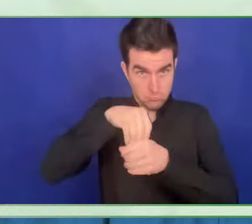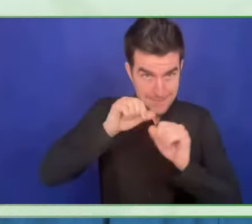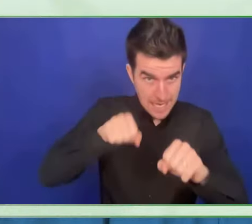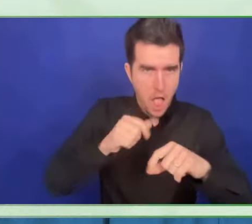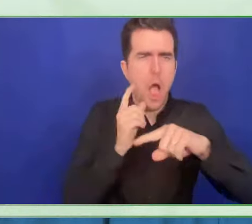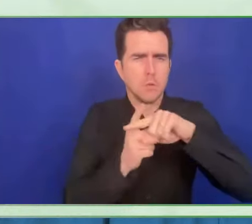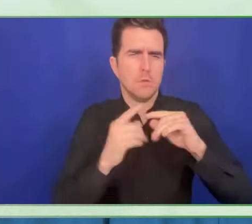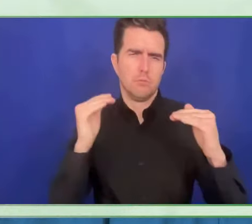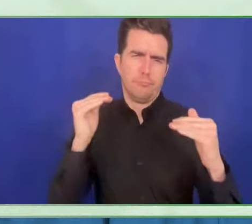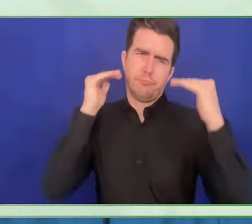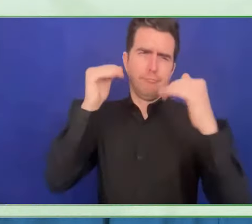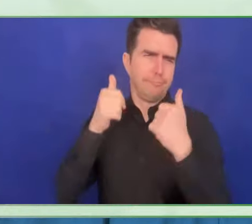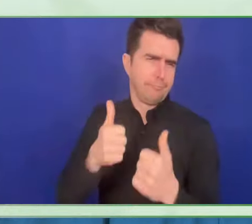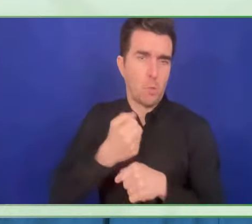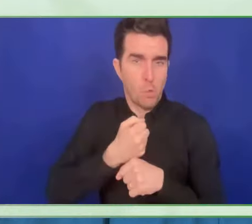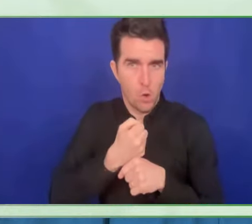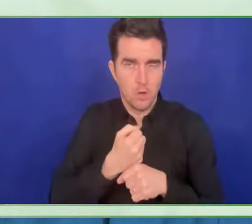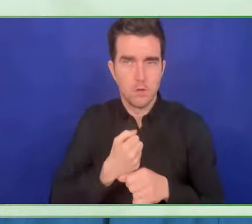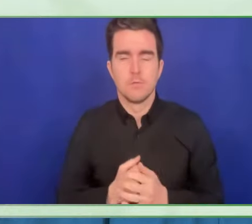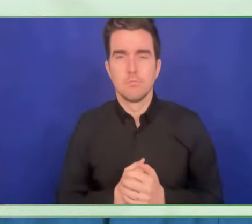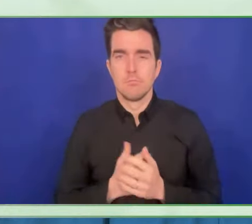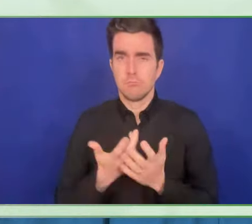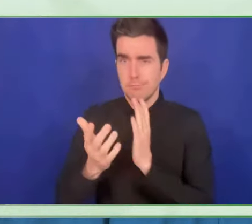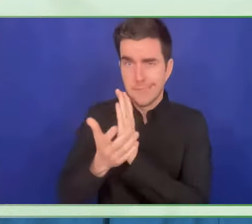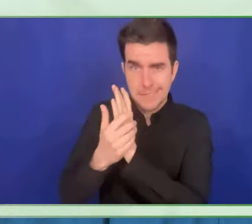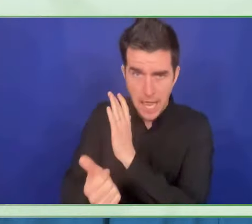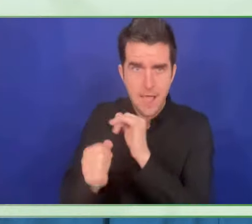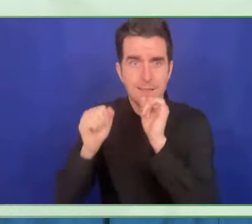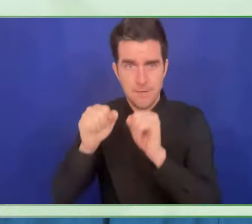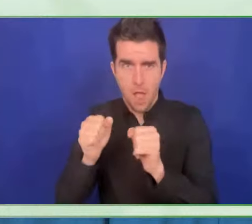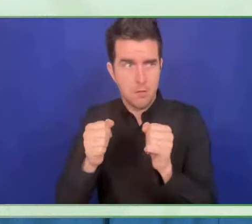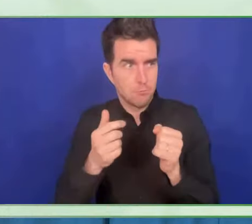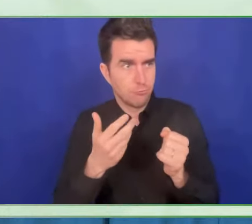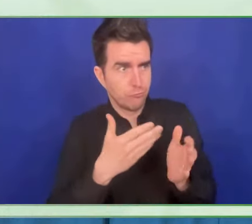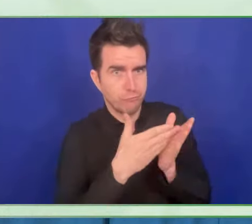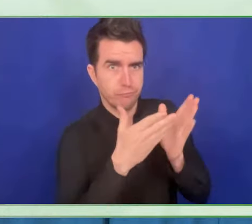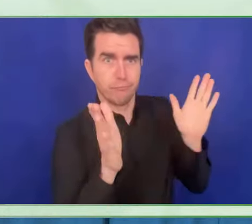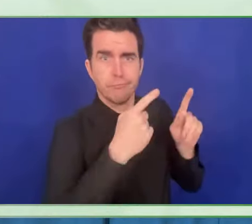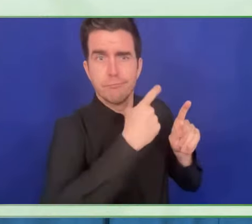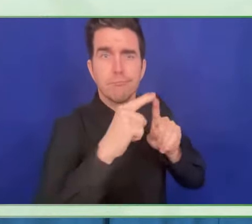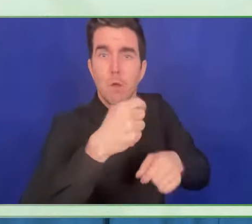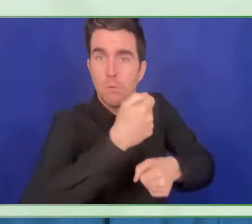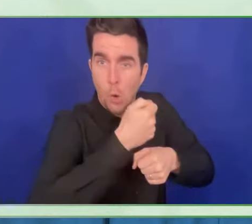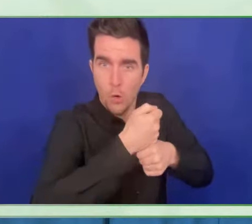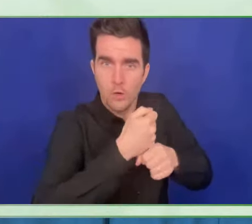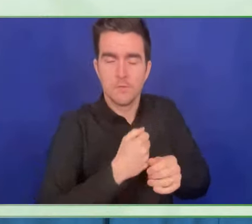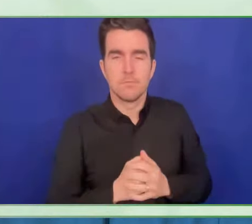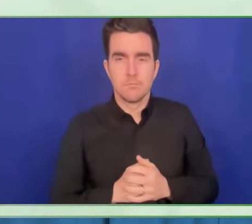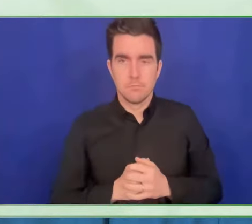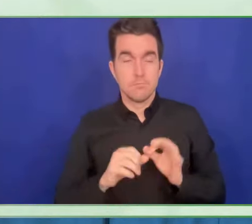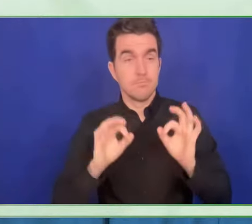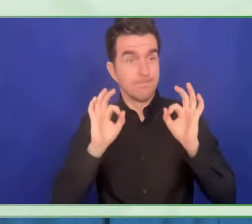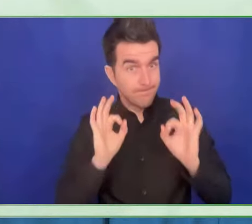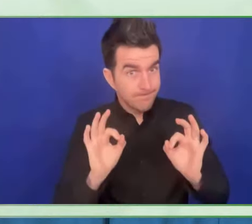able to live independently in the community. Allowing the communities to appraise the persons living with